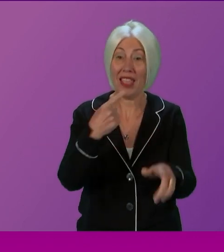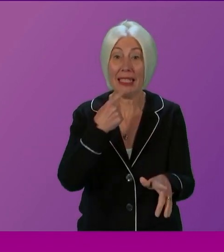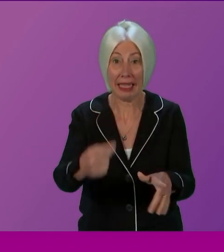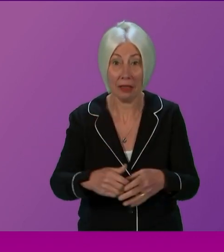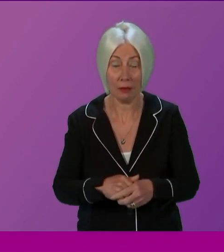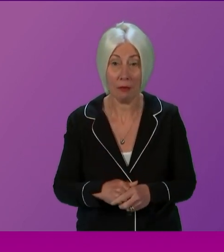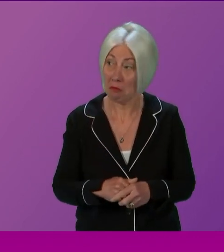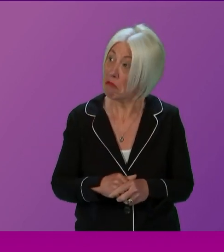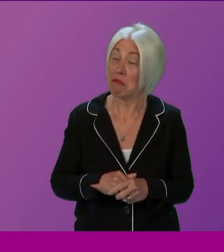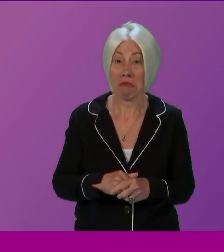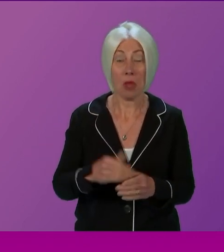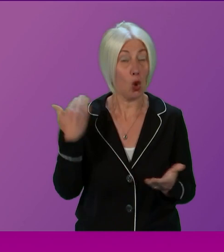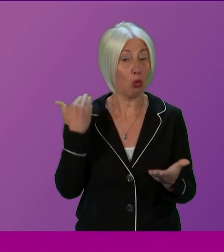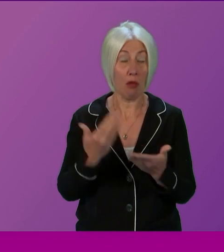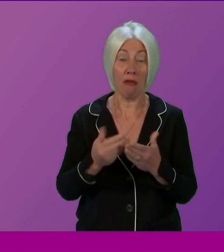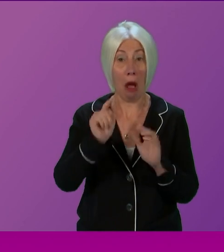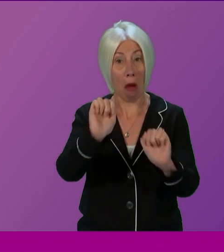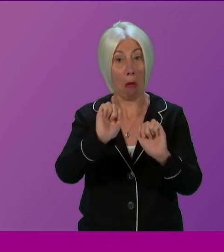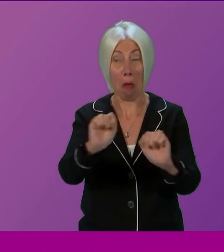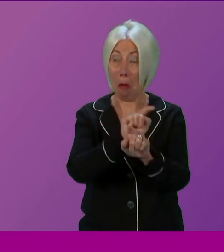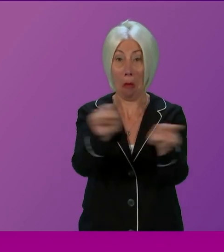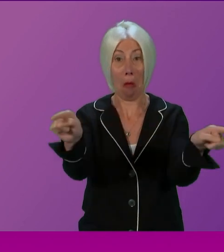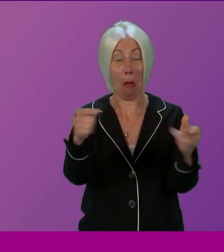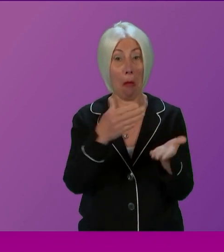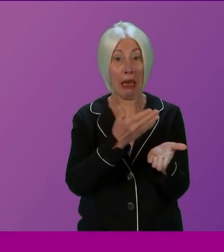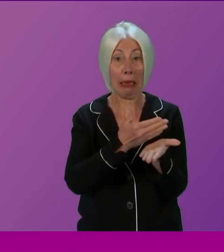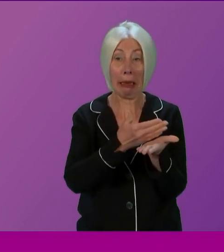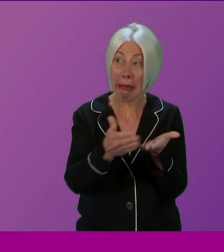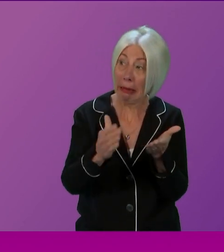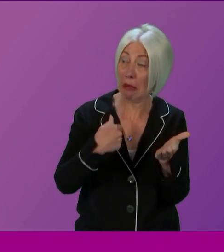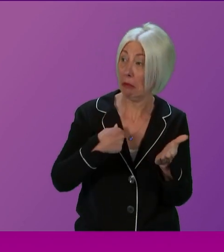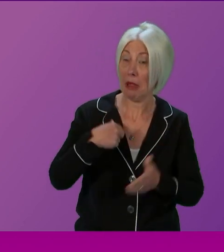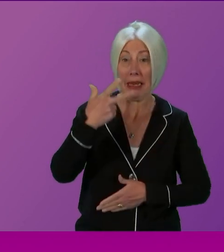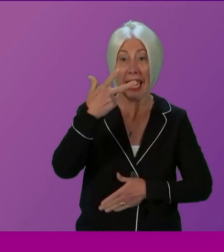been pretty clear over the eight years of my leadership.